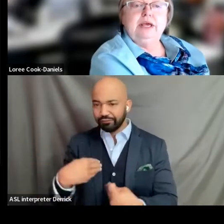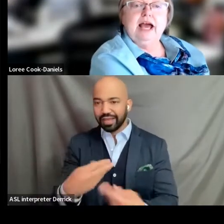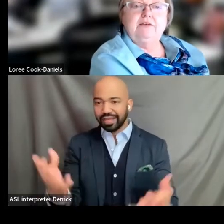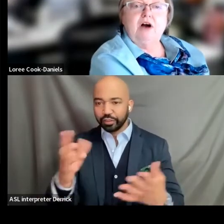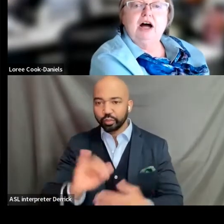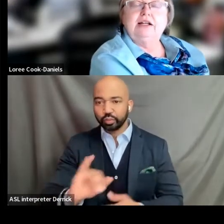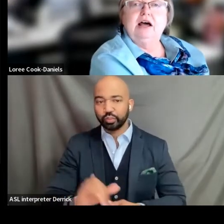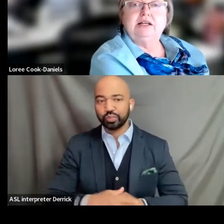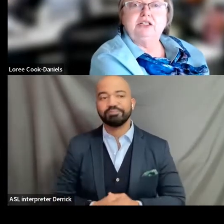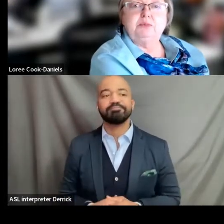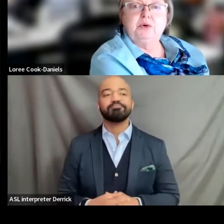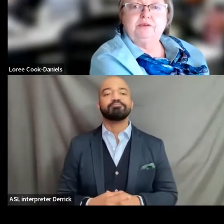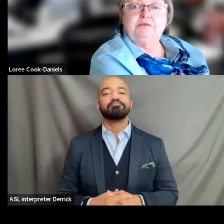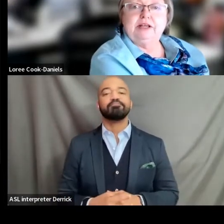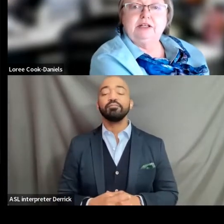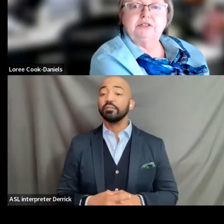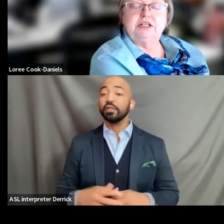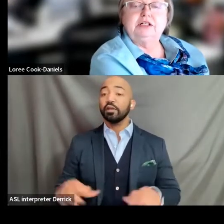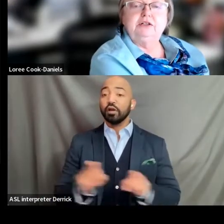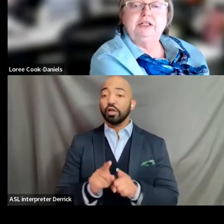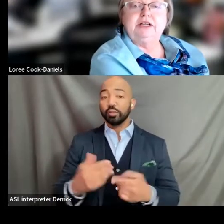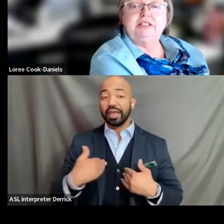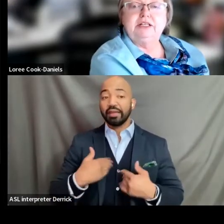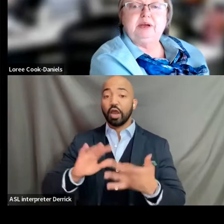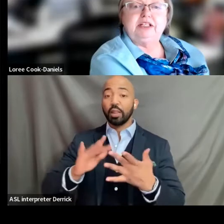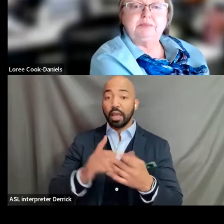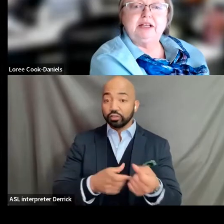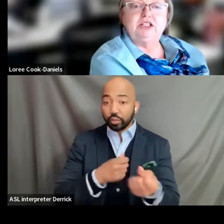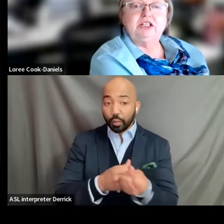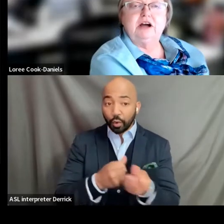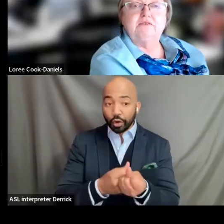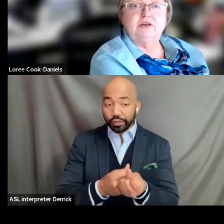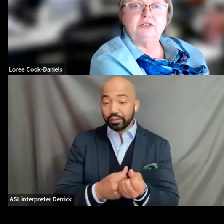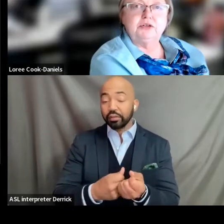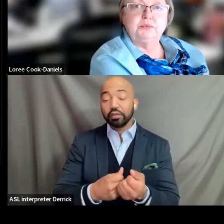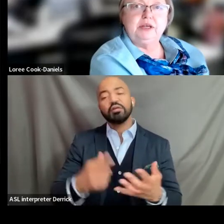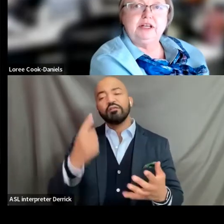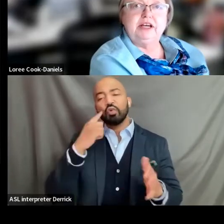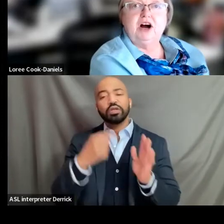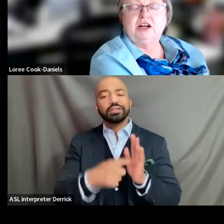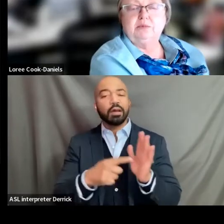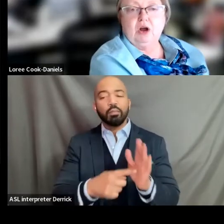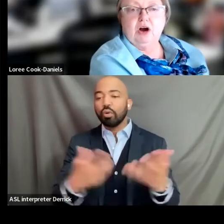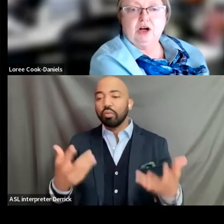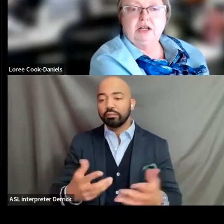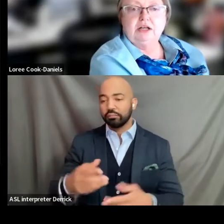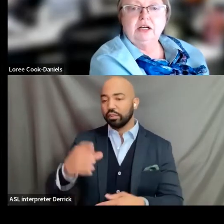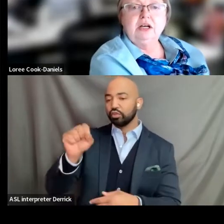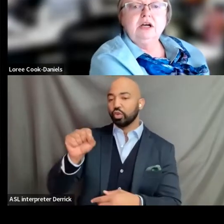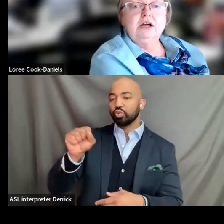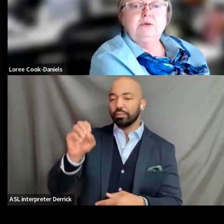We have online support venues, including a deep expansion of our social media on a blog.